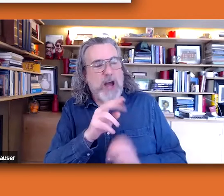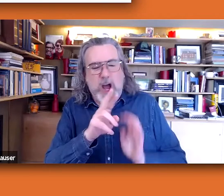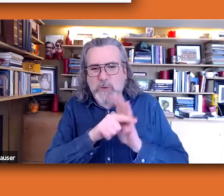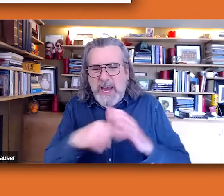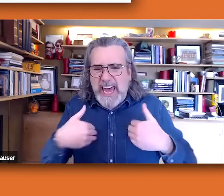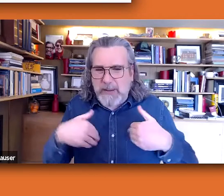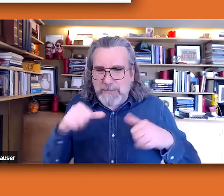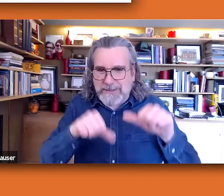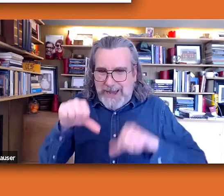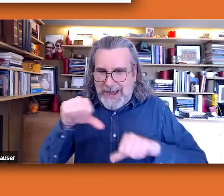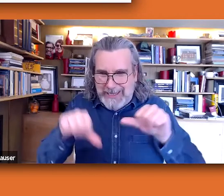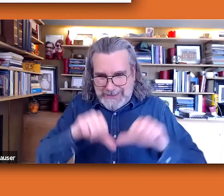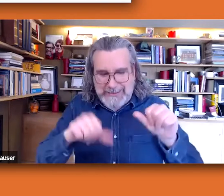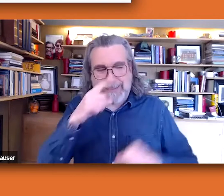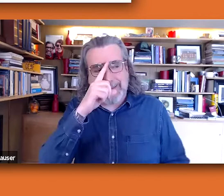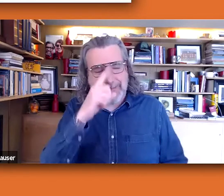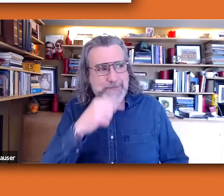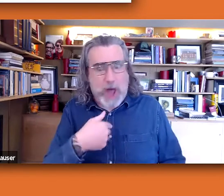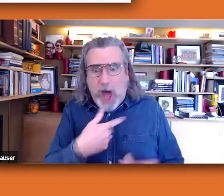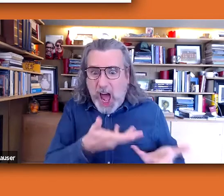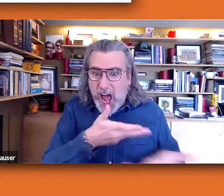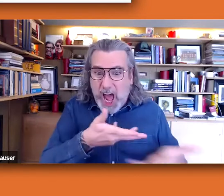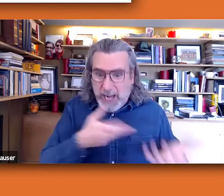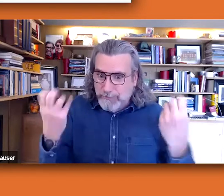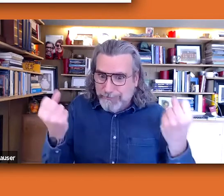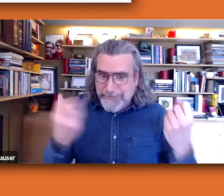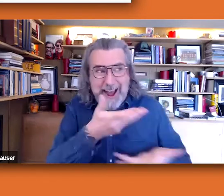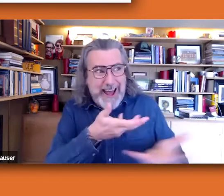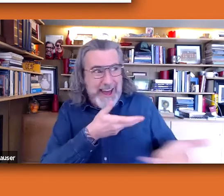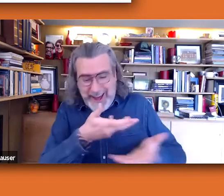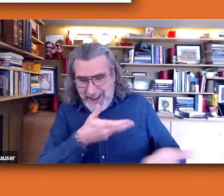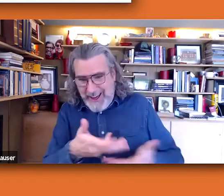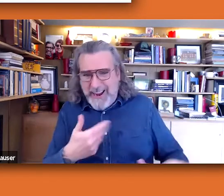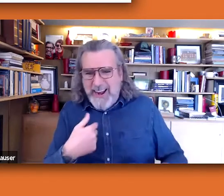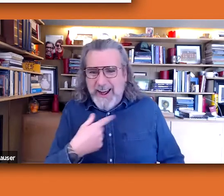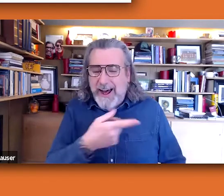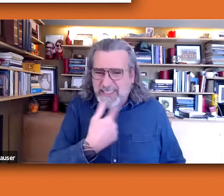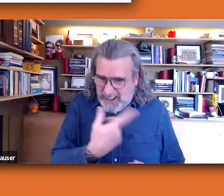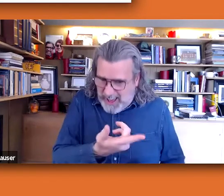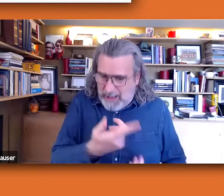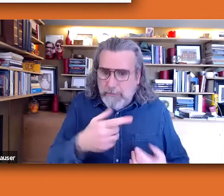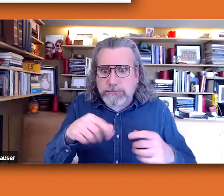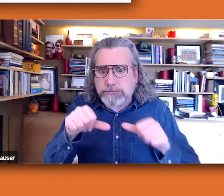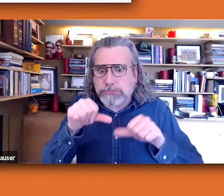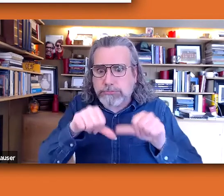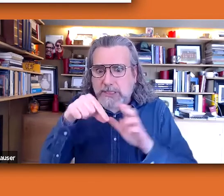And their undergrad degree was in Animal Science. And so, we struck up a conversation,